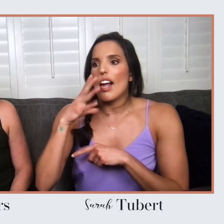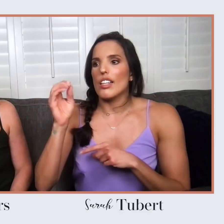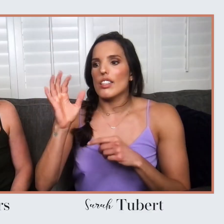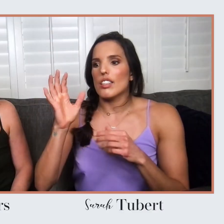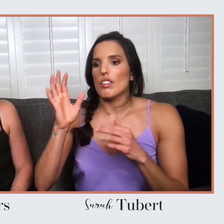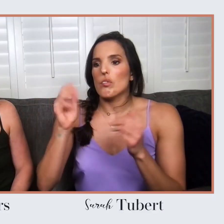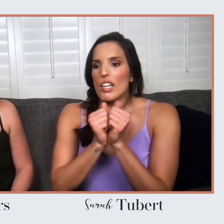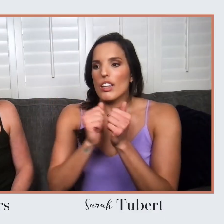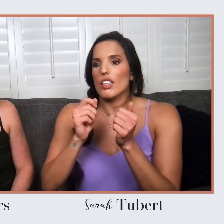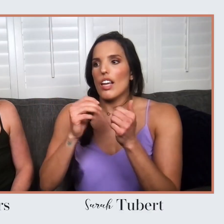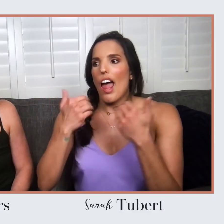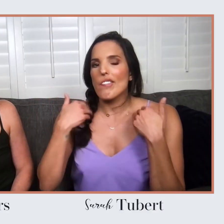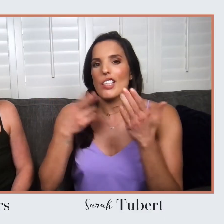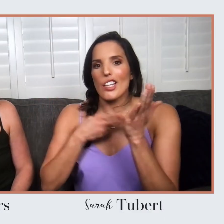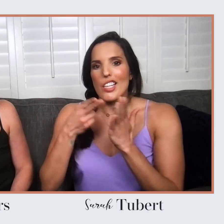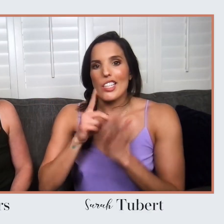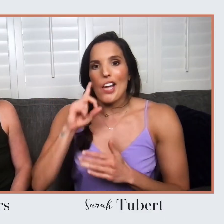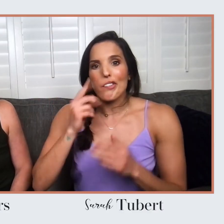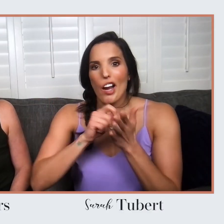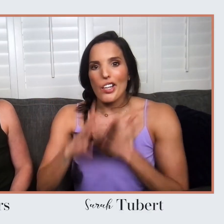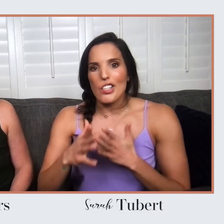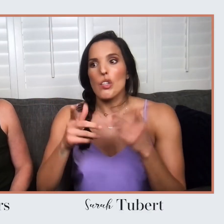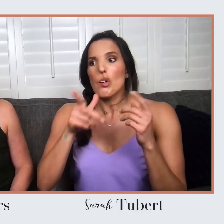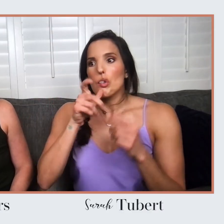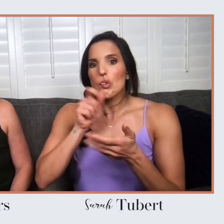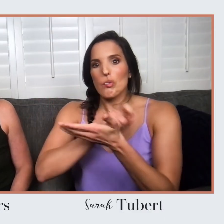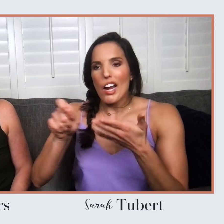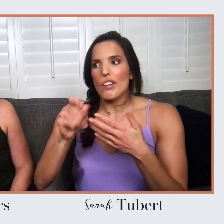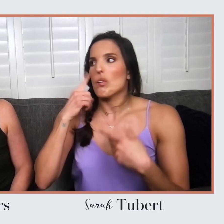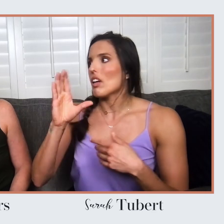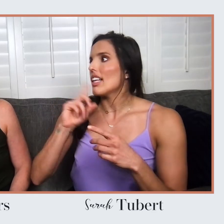And with having the authentic deaf writers who write for a